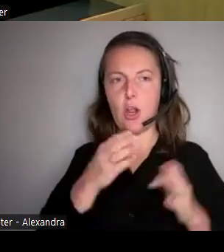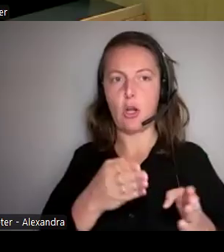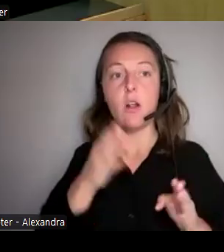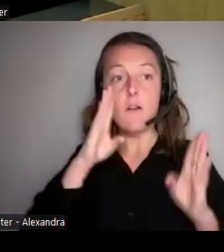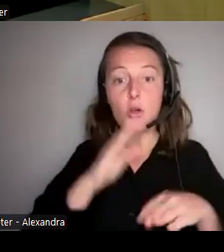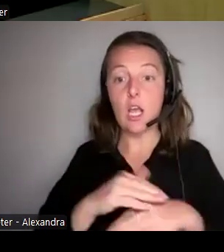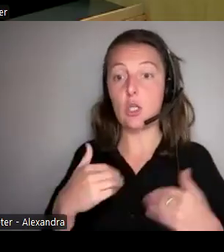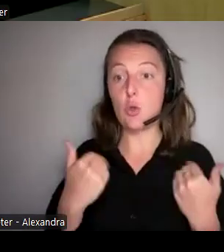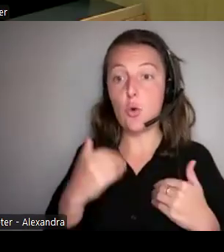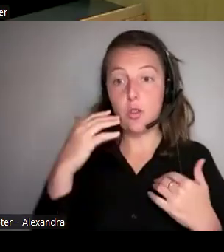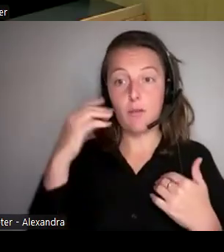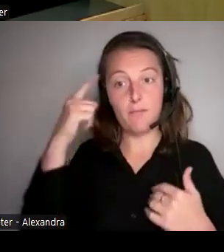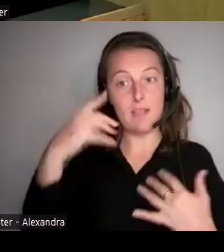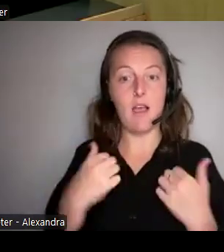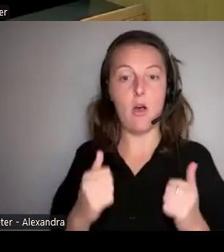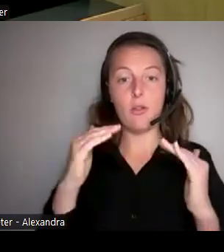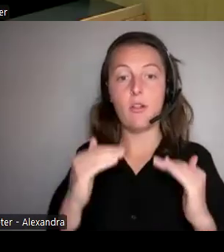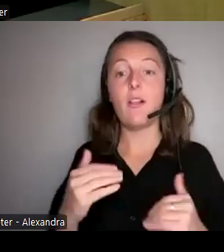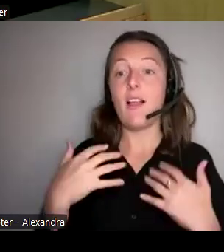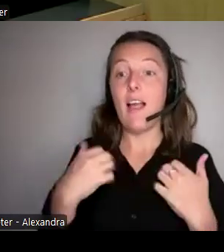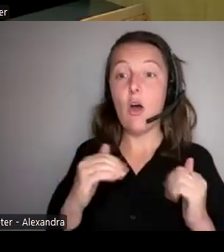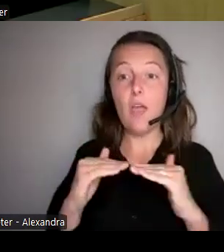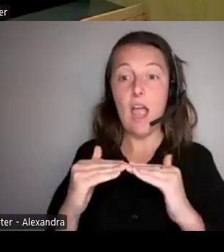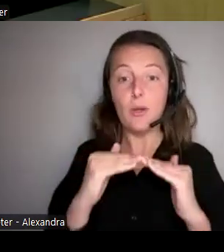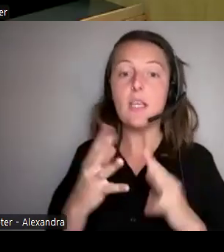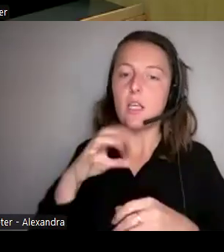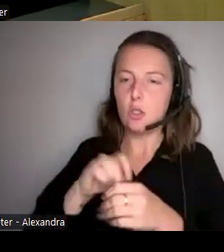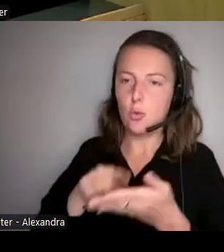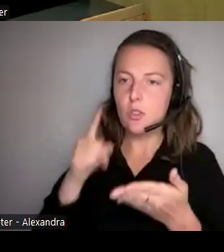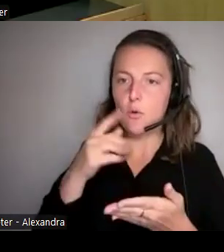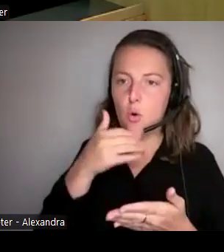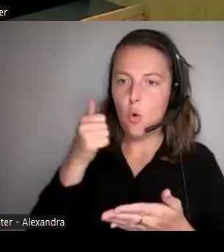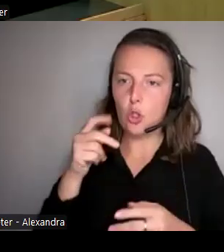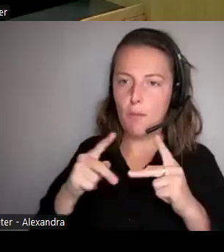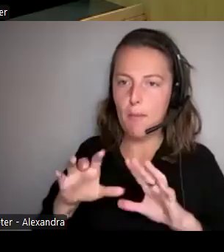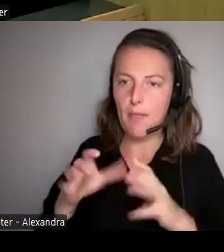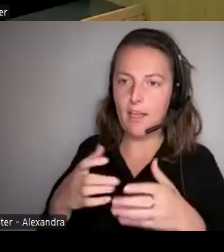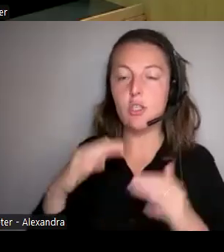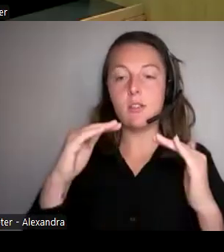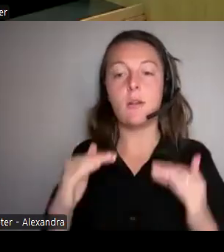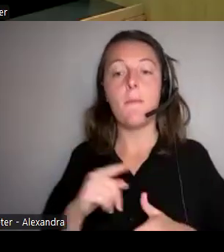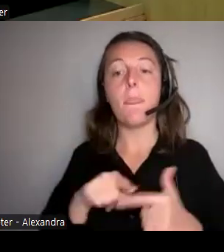health inequities including research on older populations and uh then focus on those living with